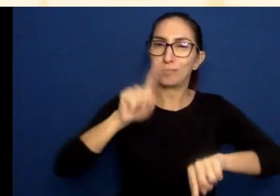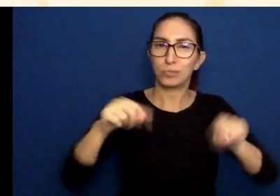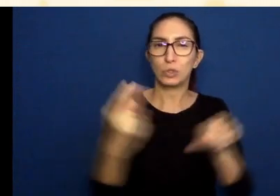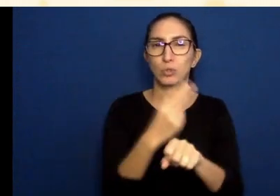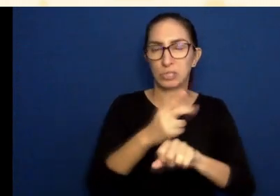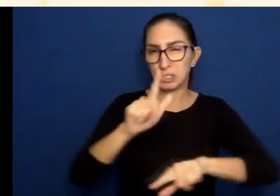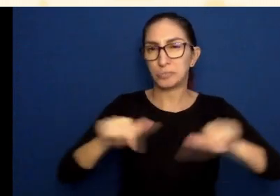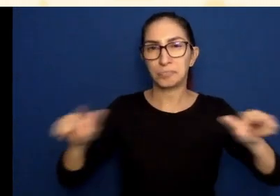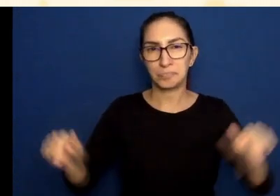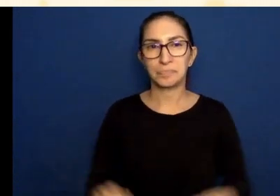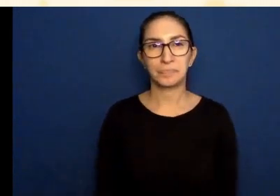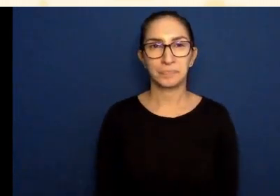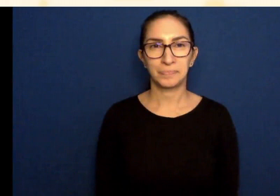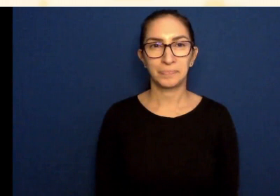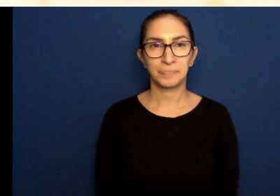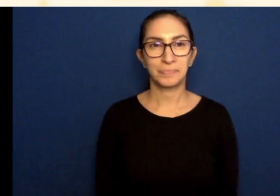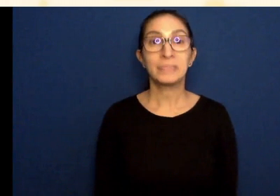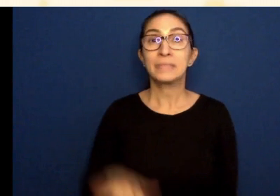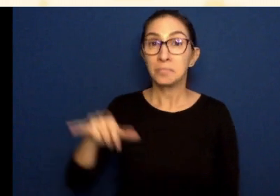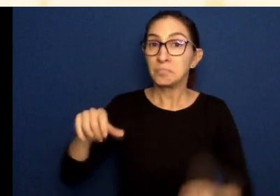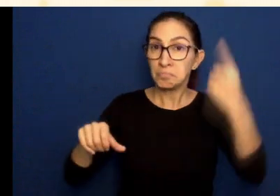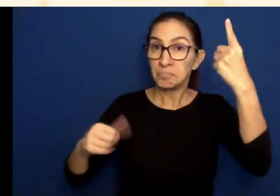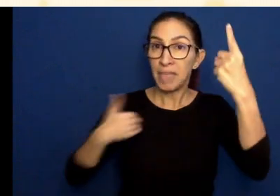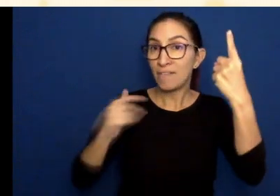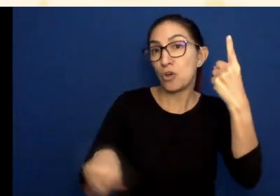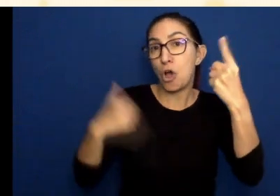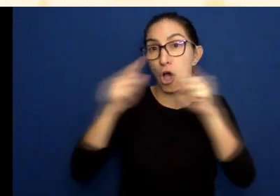WebAIM screen-reader survey, which shows you usage